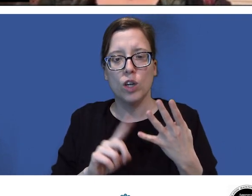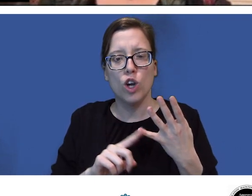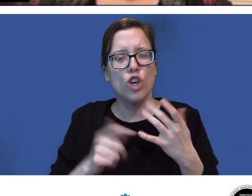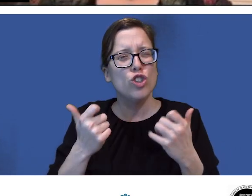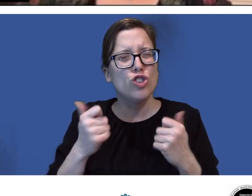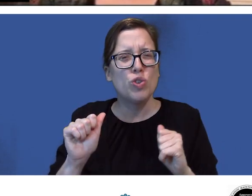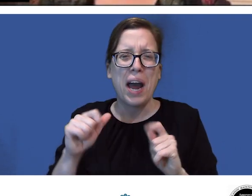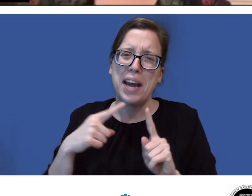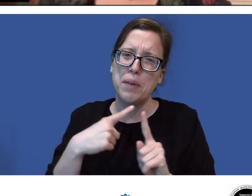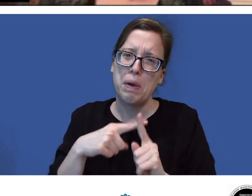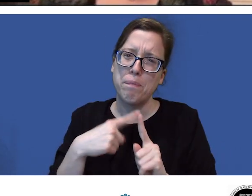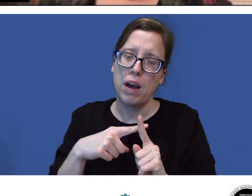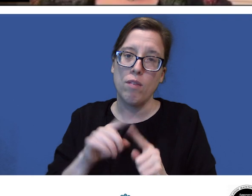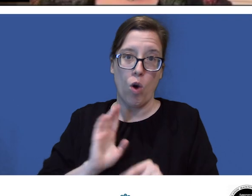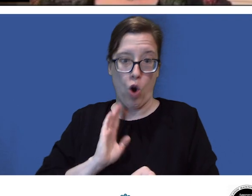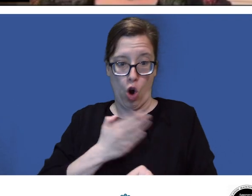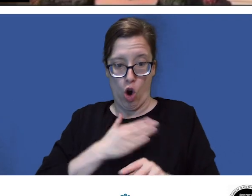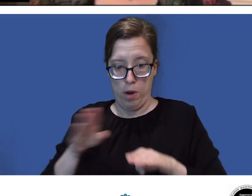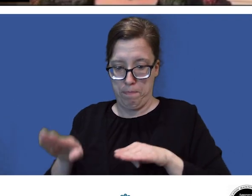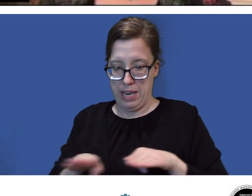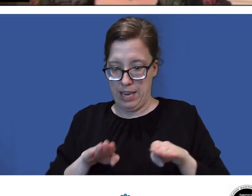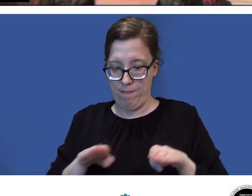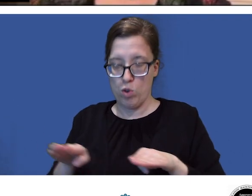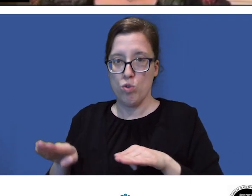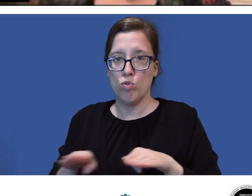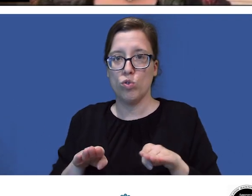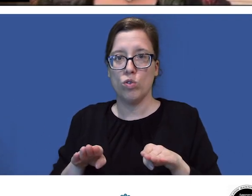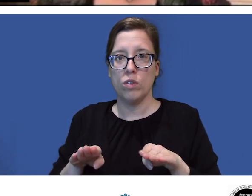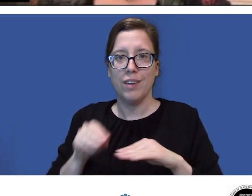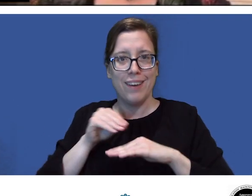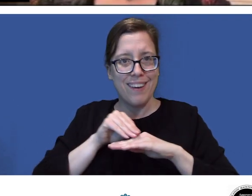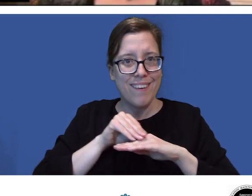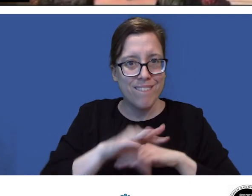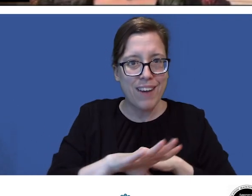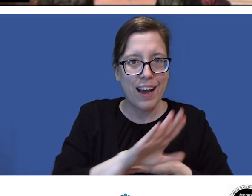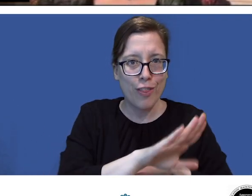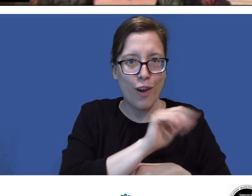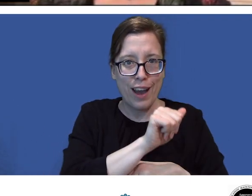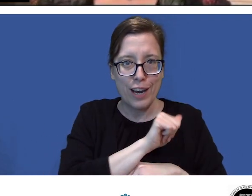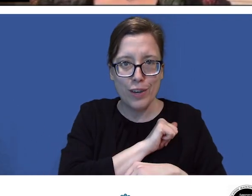Try to be positive. Our behaviors